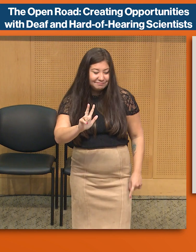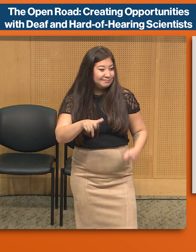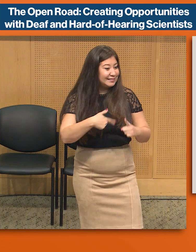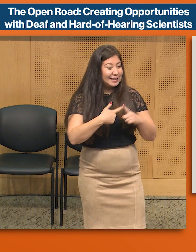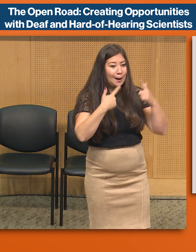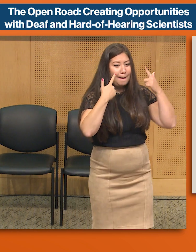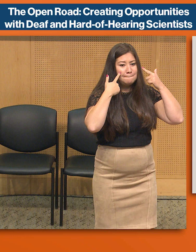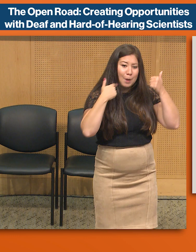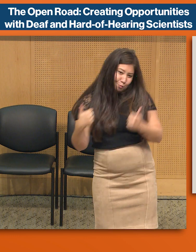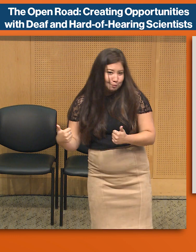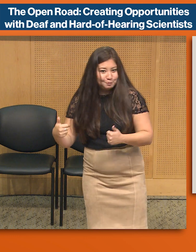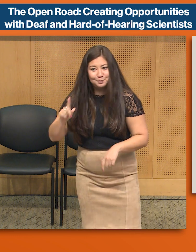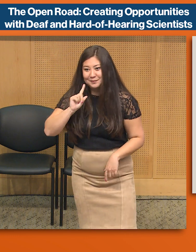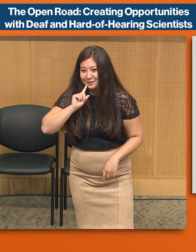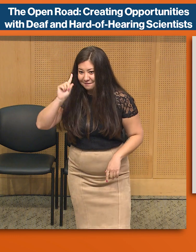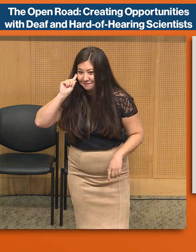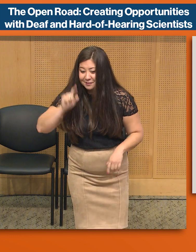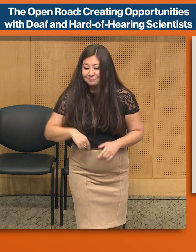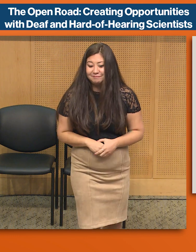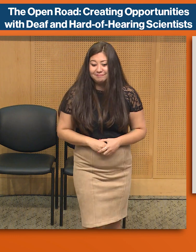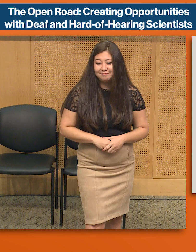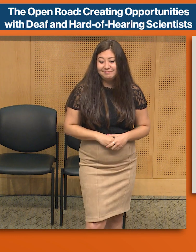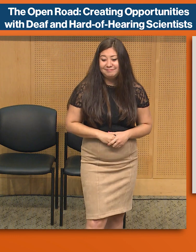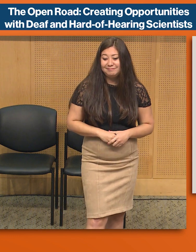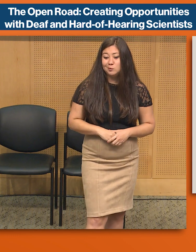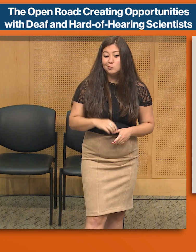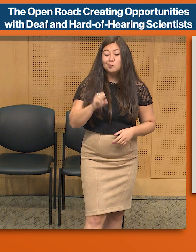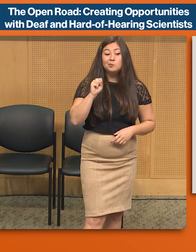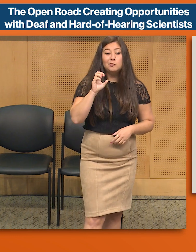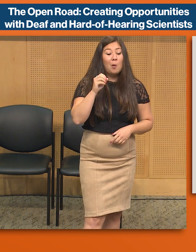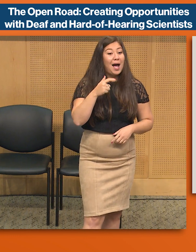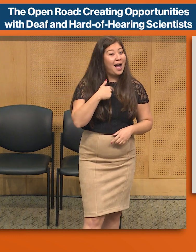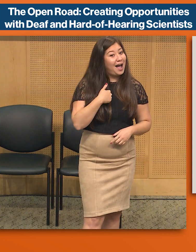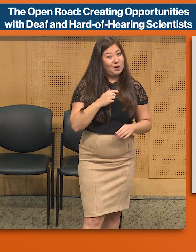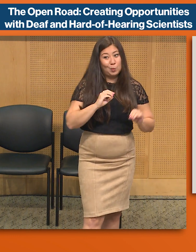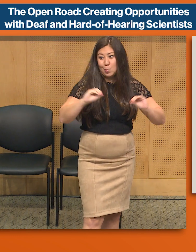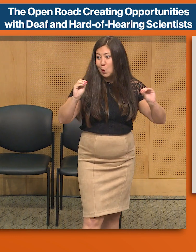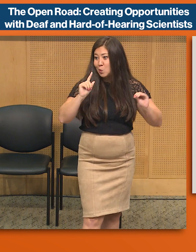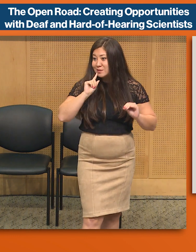Now, I was diagnosed as hard of hearing when I was 3